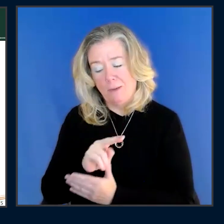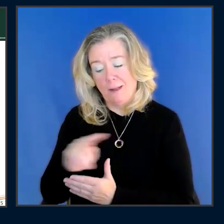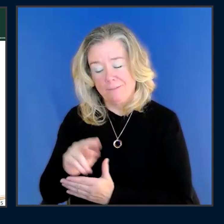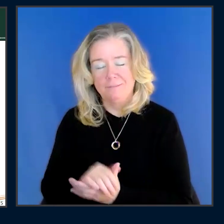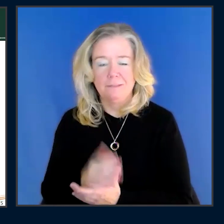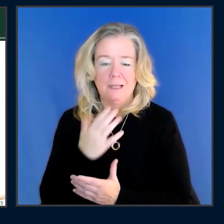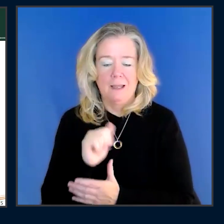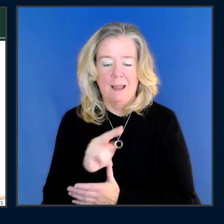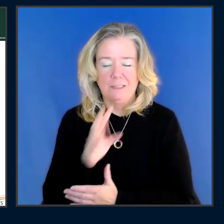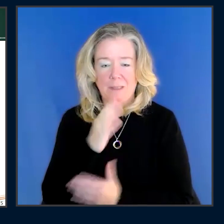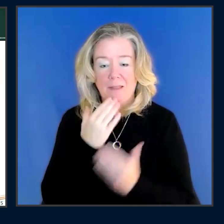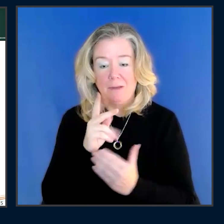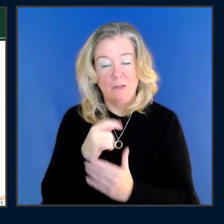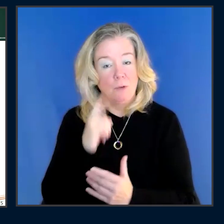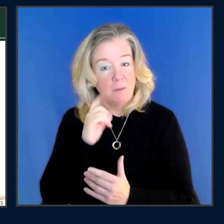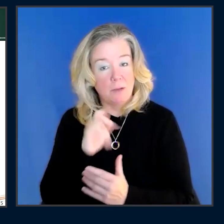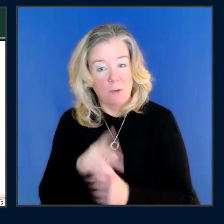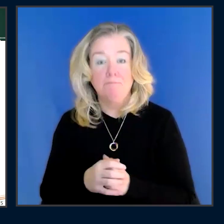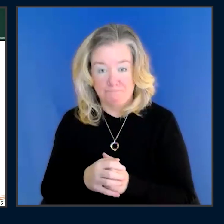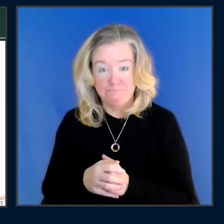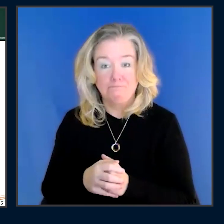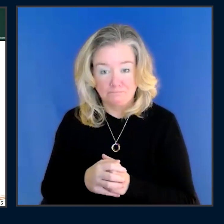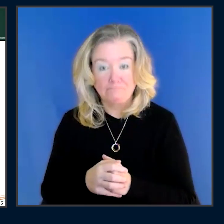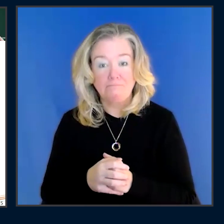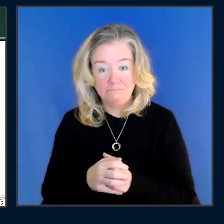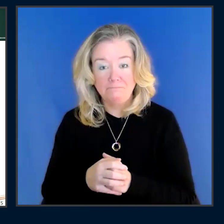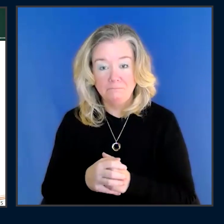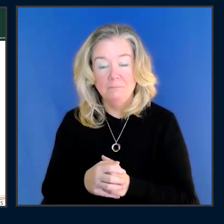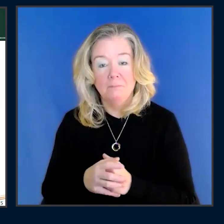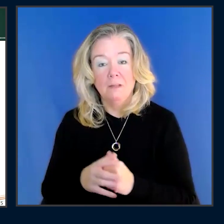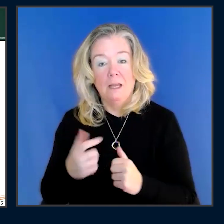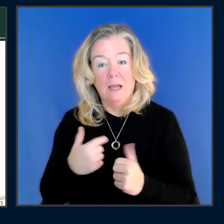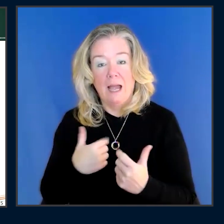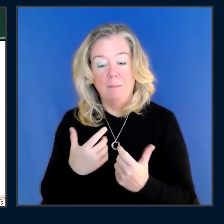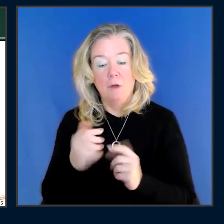ANN CASTLE >> Thank you, Kelly. Can you hear me okay? Okay. Because I'm-- I'm remote today,